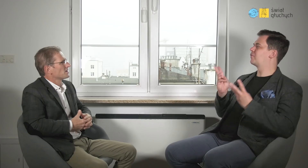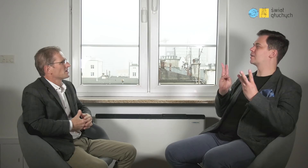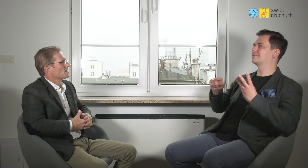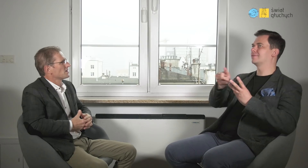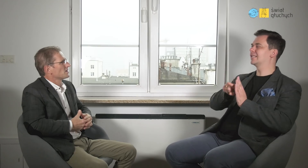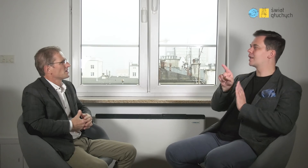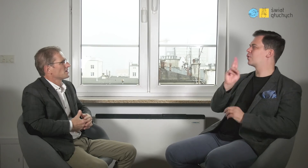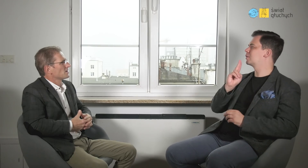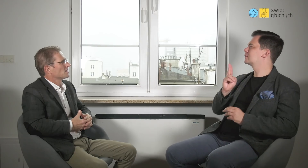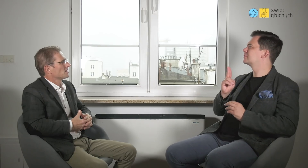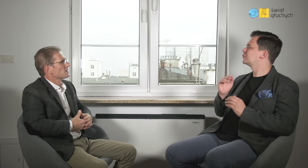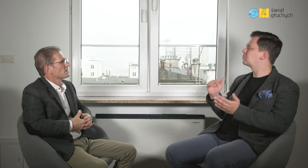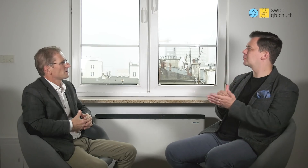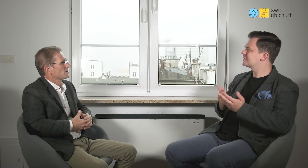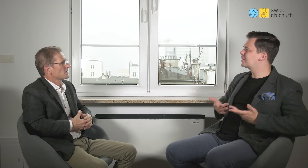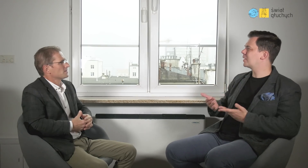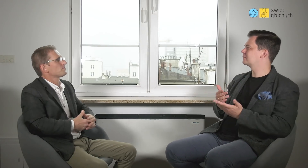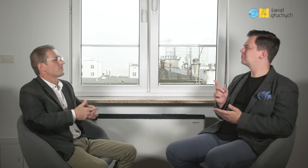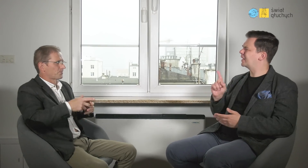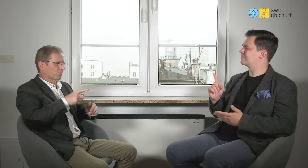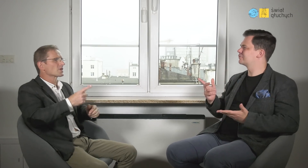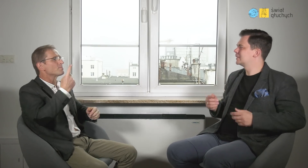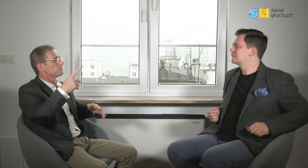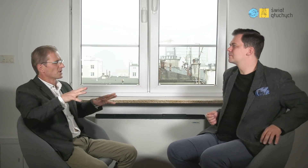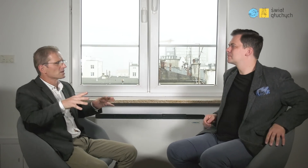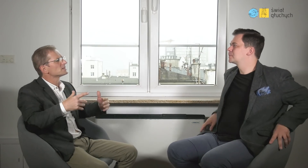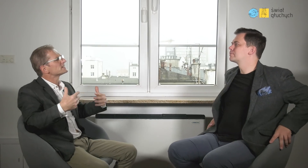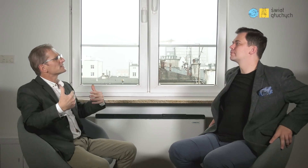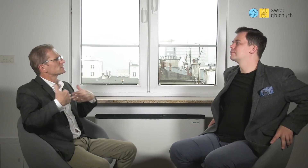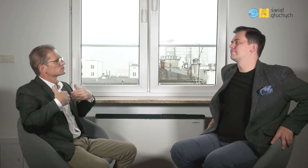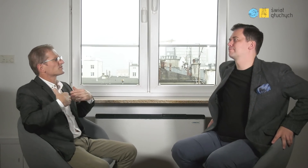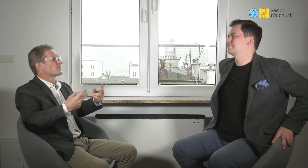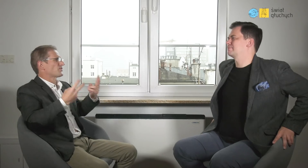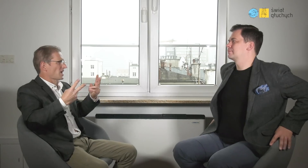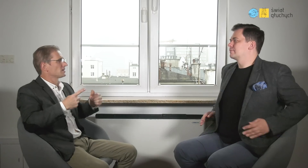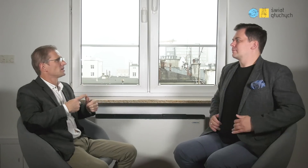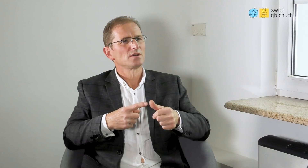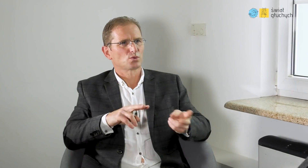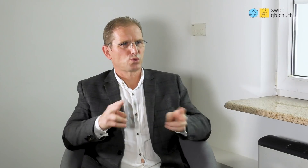And what do they tell you, what are their needs? The most important thing in our lives is this,